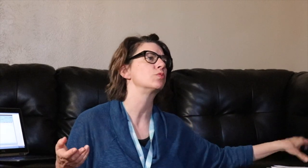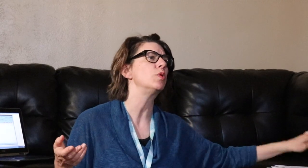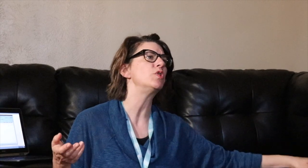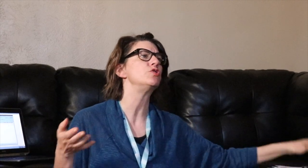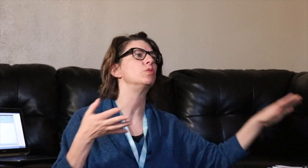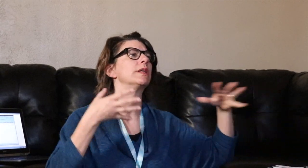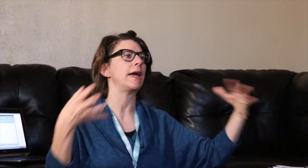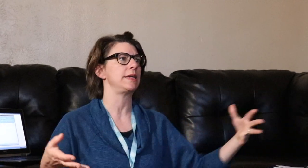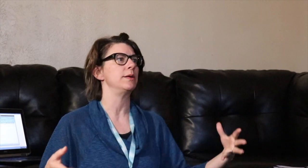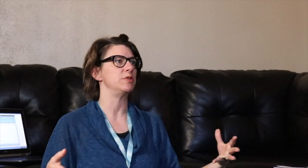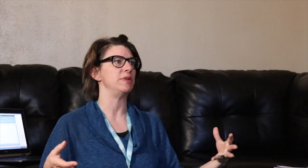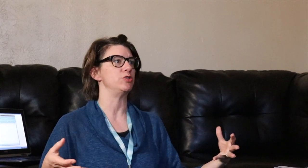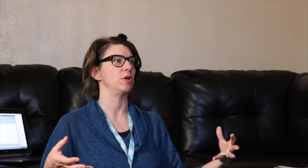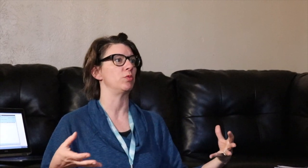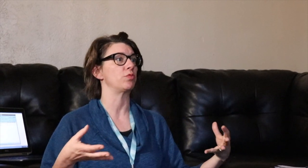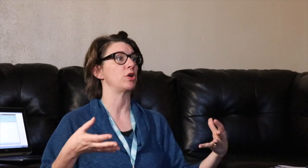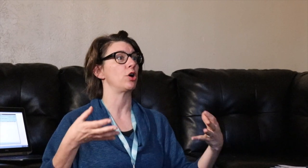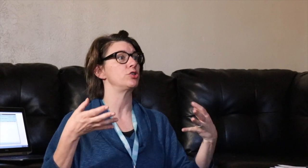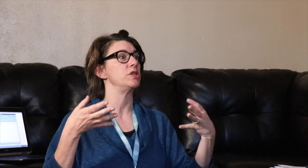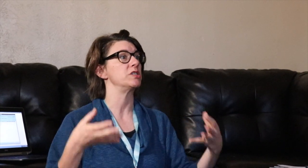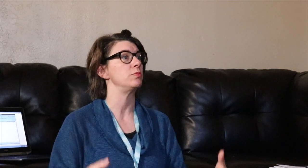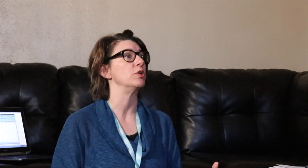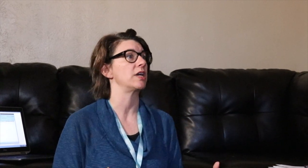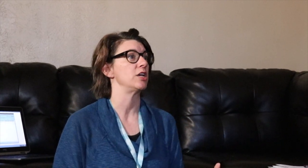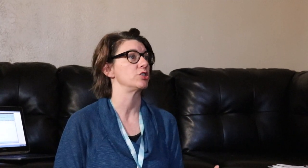What would you like him to be doing with regard to his communication?